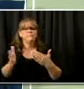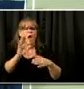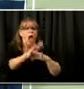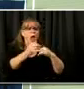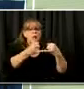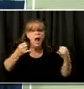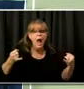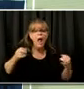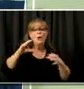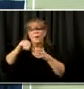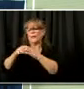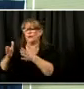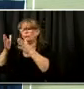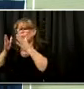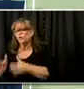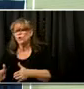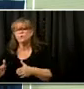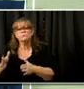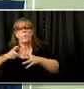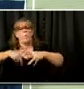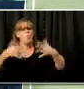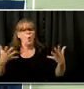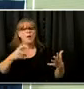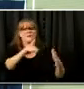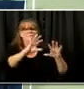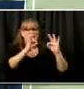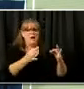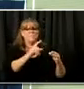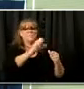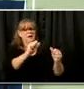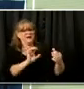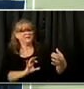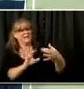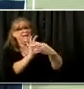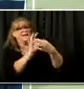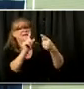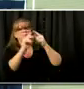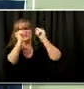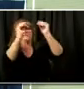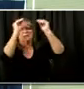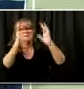mental health needs of our kids dr rogers thank you so much governor police for inviting me to